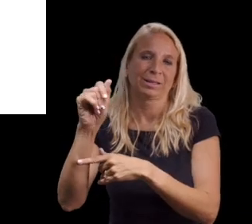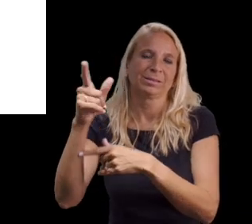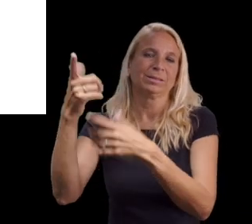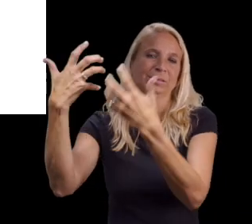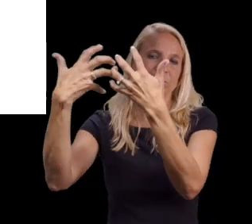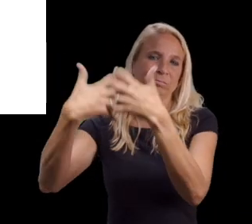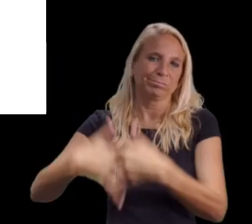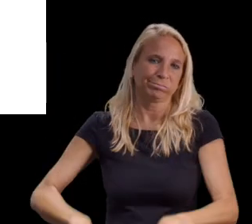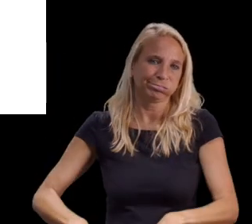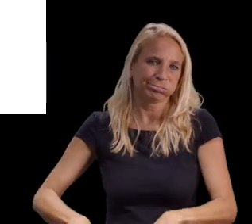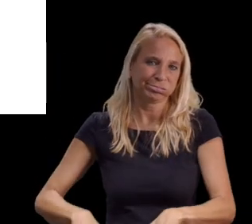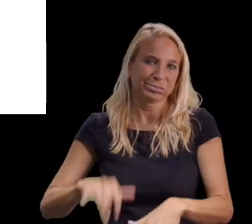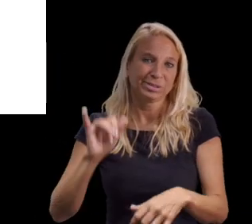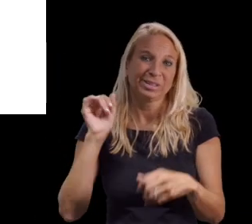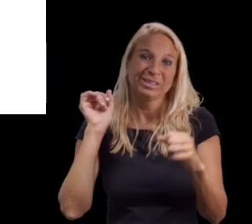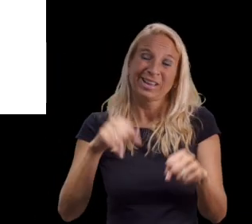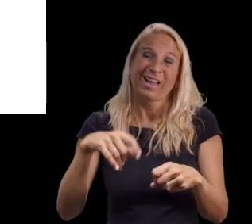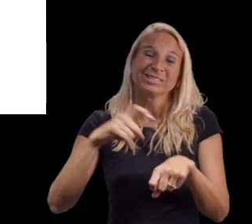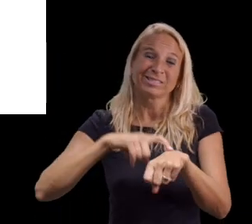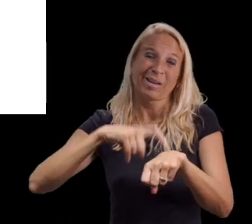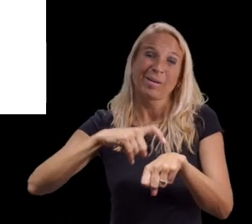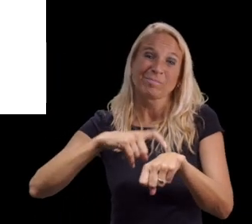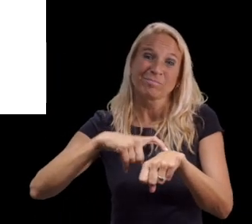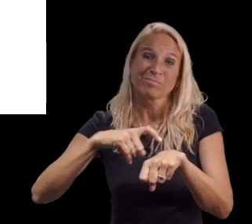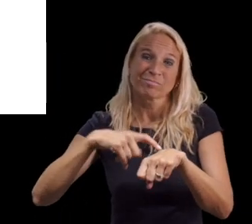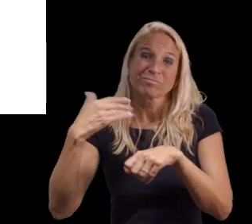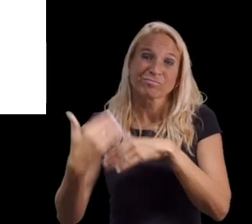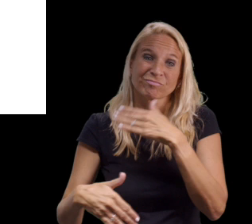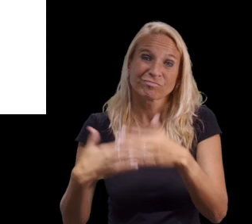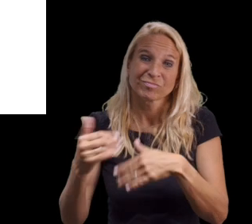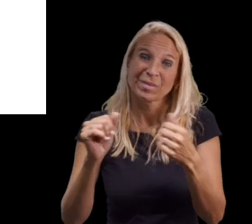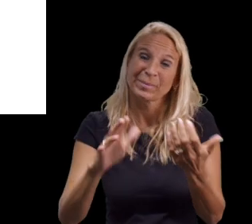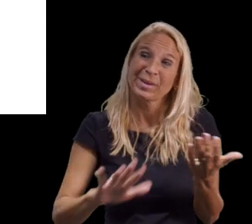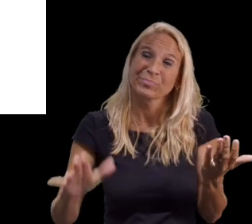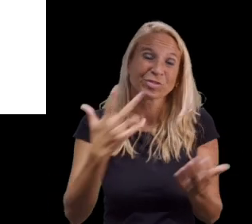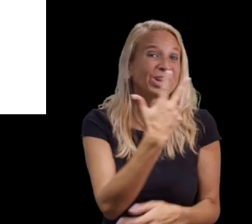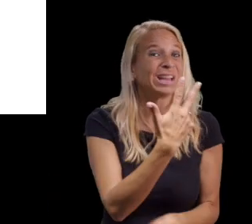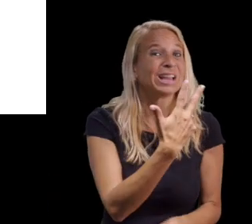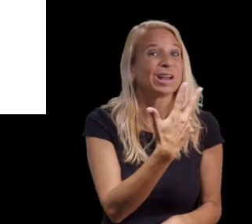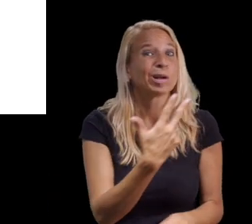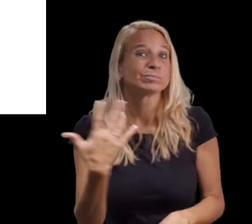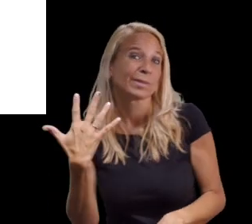This can potentially be a timely process, and could take up to three to five months,